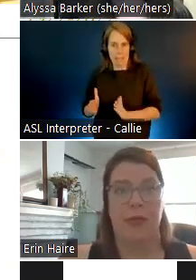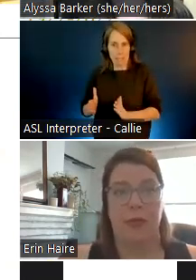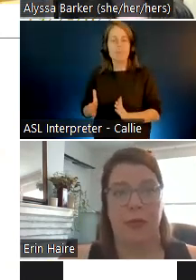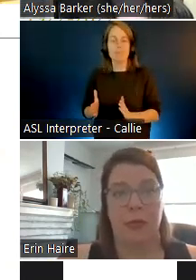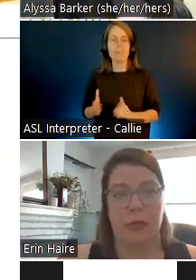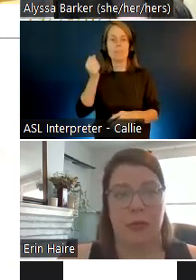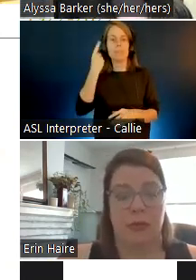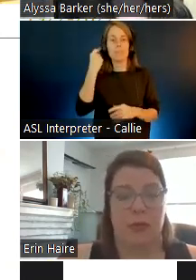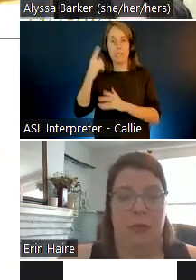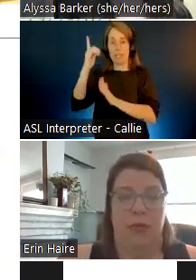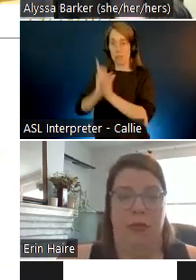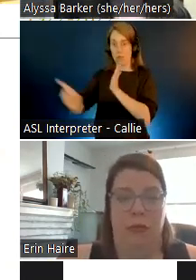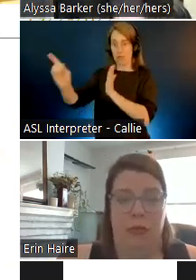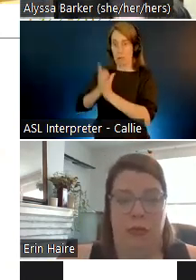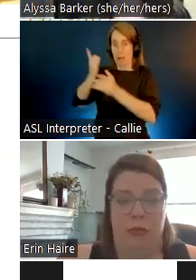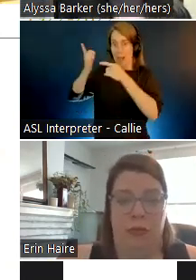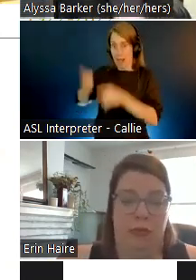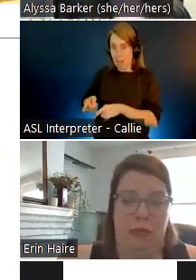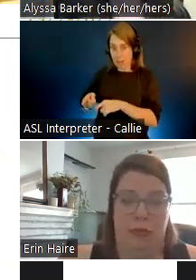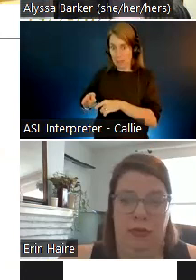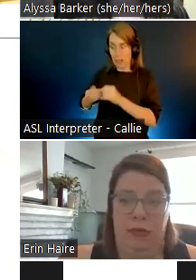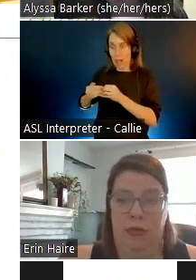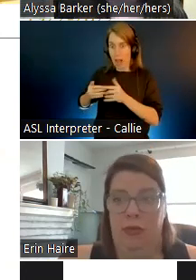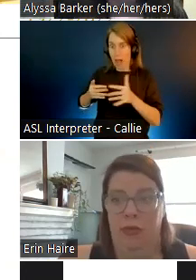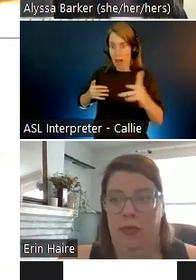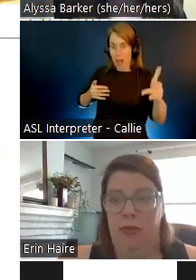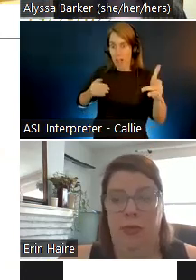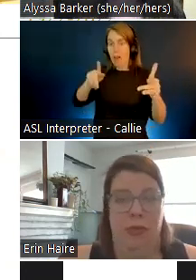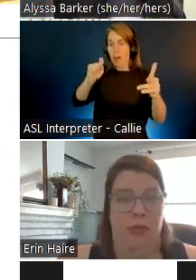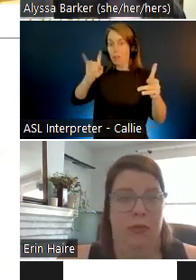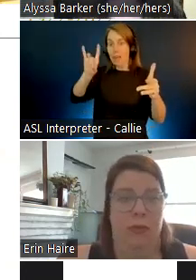discriminatory action to file a complaint with us the last discriminatory action